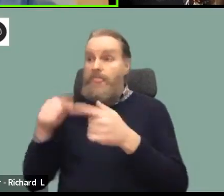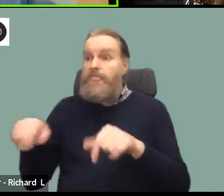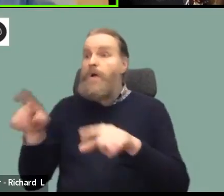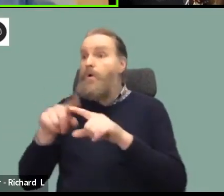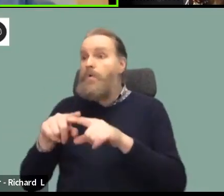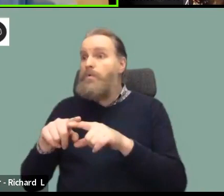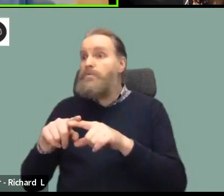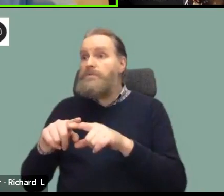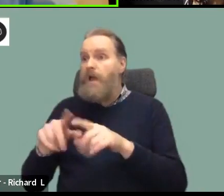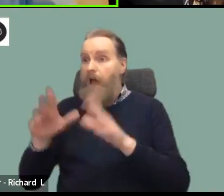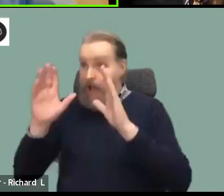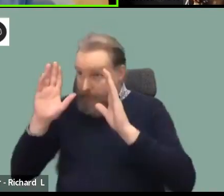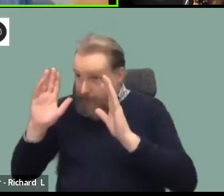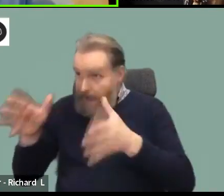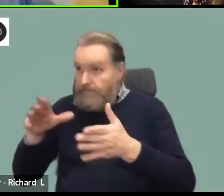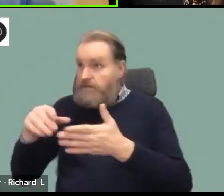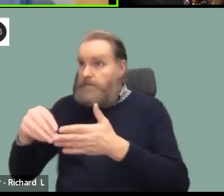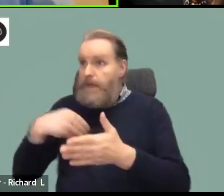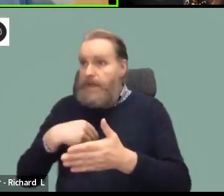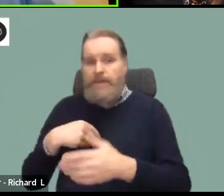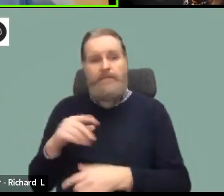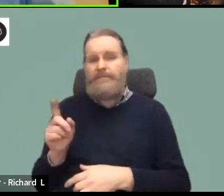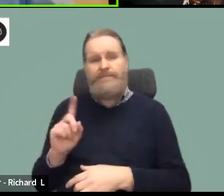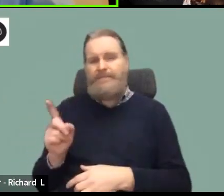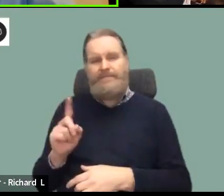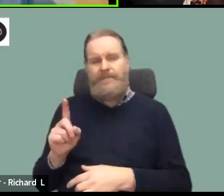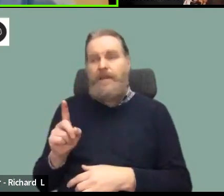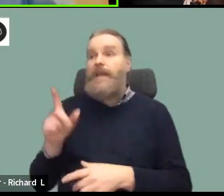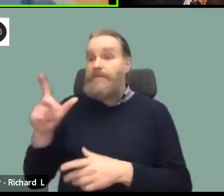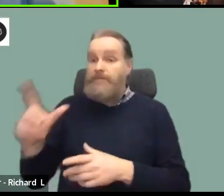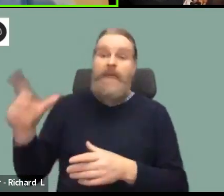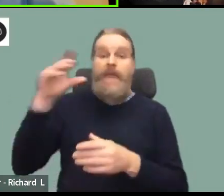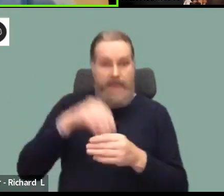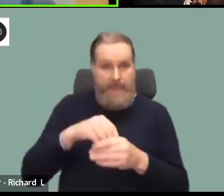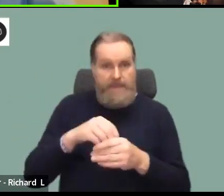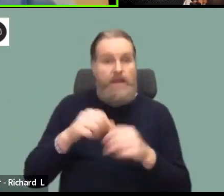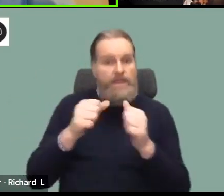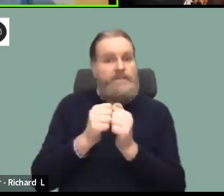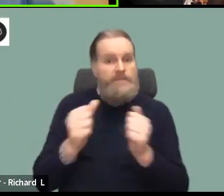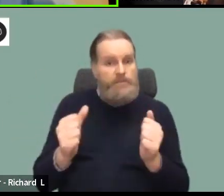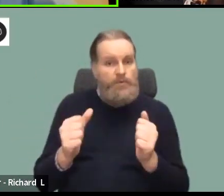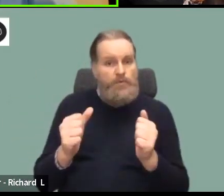outside the 240 and employers will be asked to contribute on a compulsory basis because they won't gain. from it the dispute.